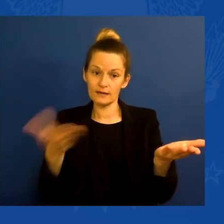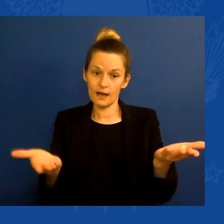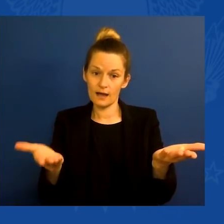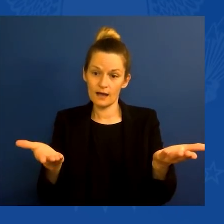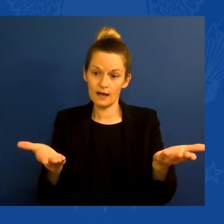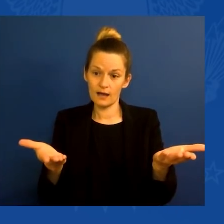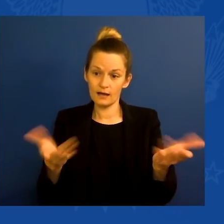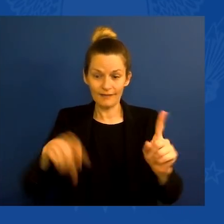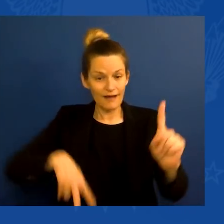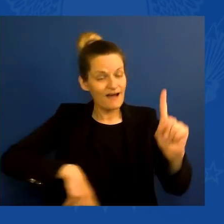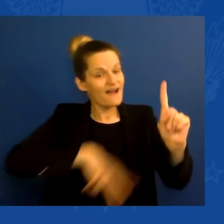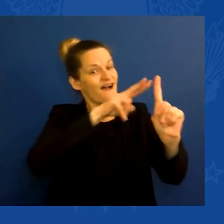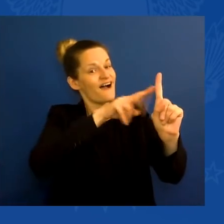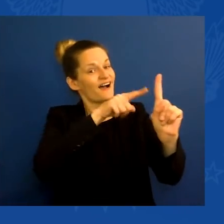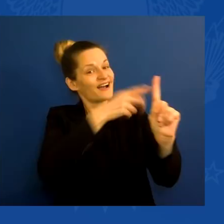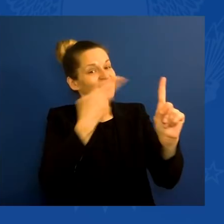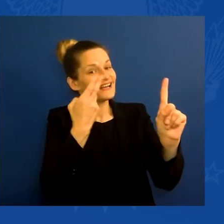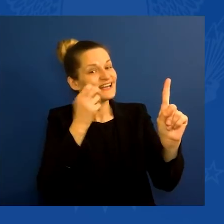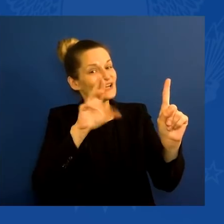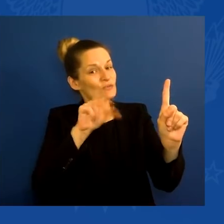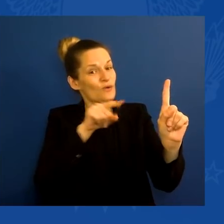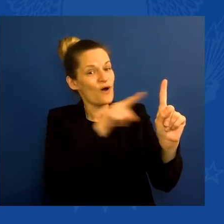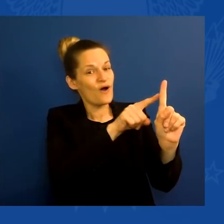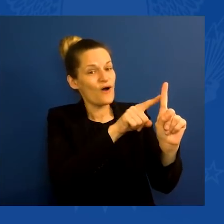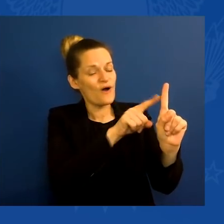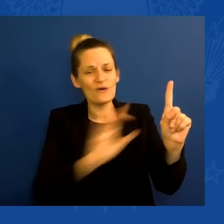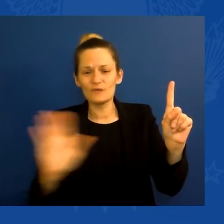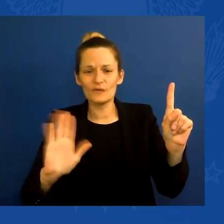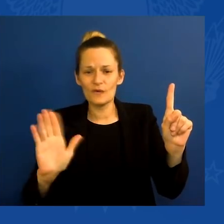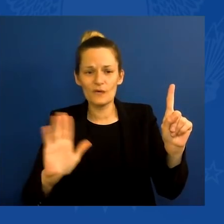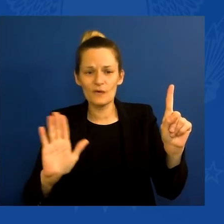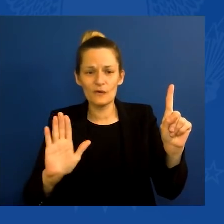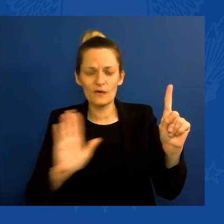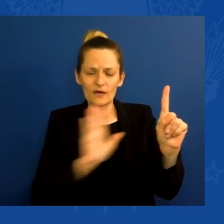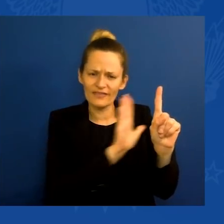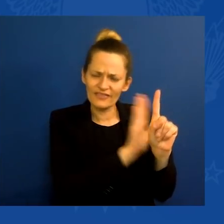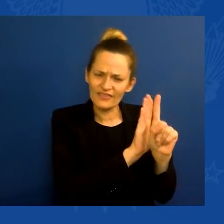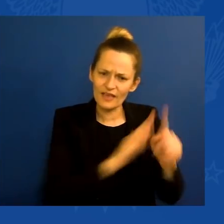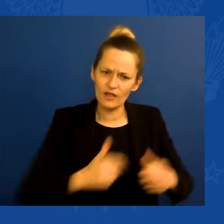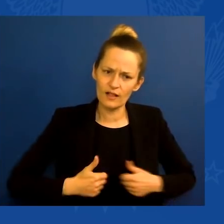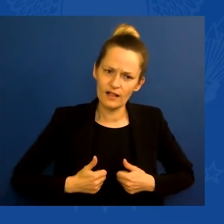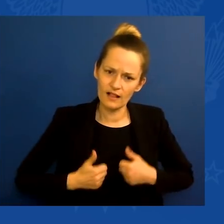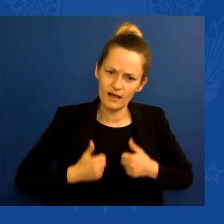To the families, Jill and I -- we have some idea how hard it is.